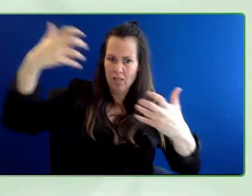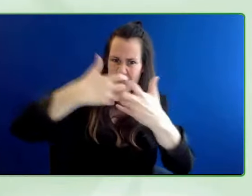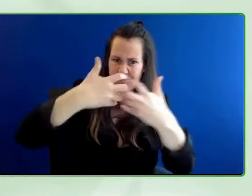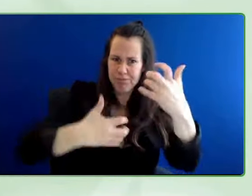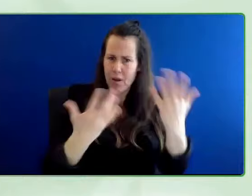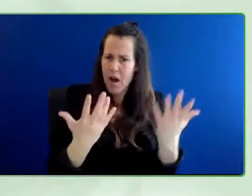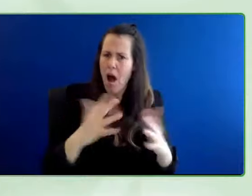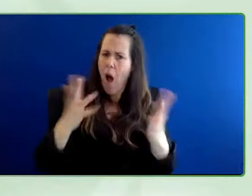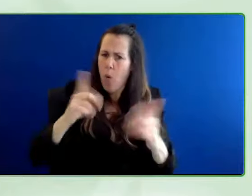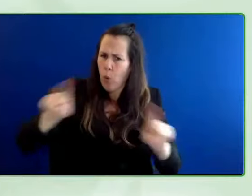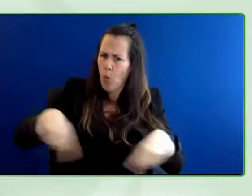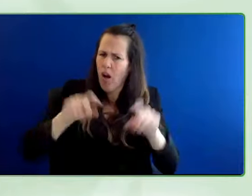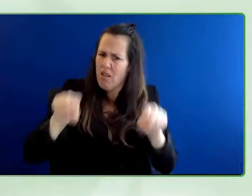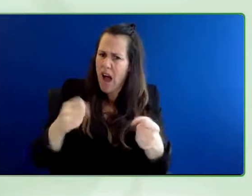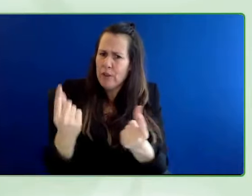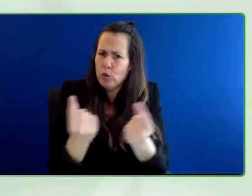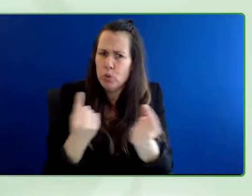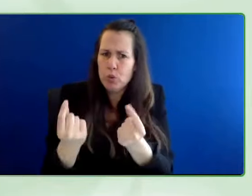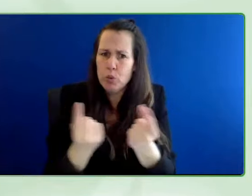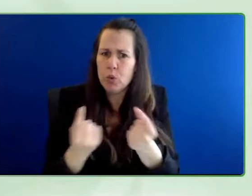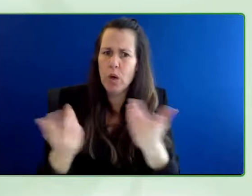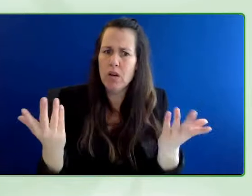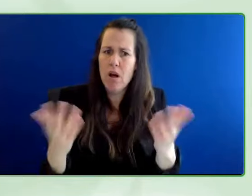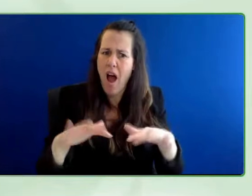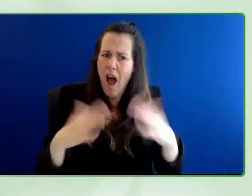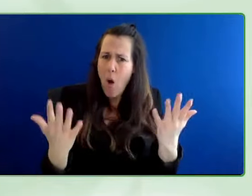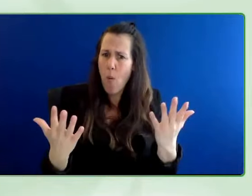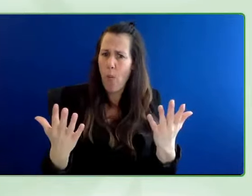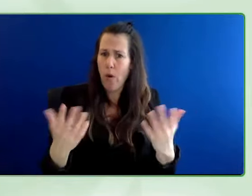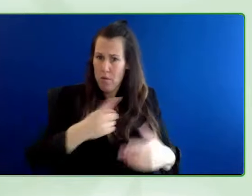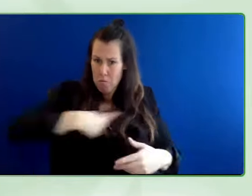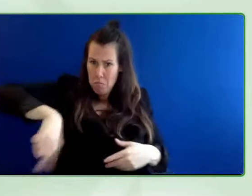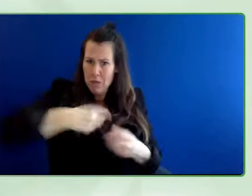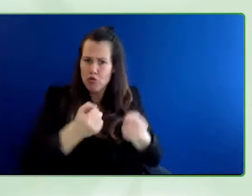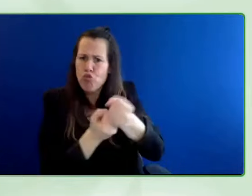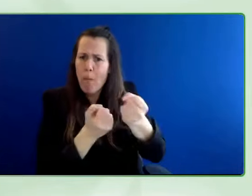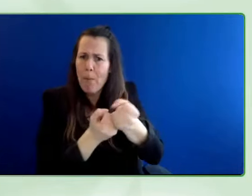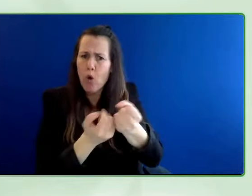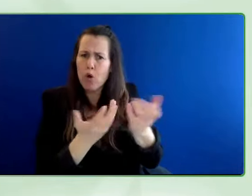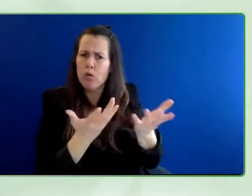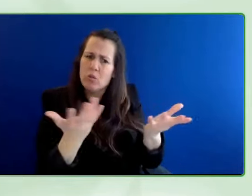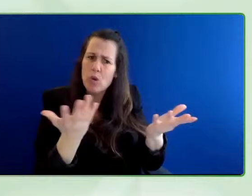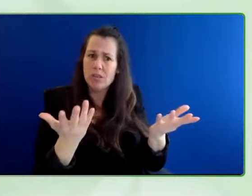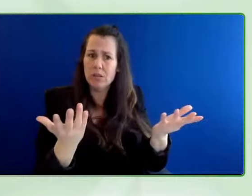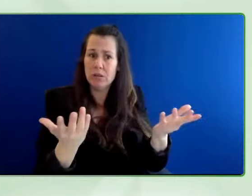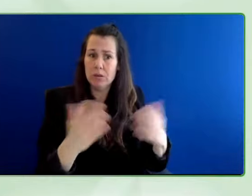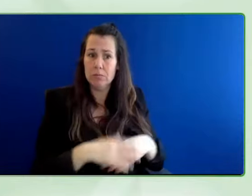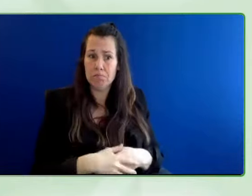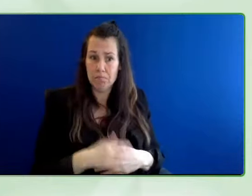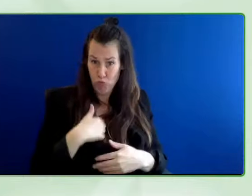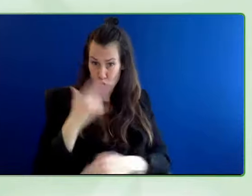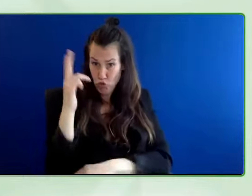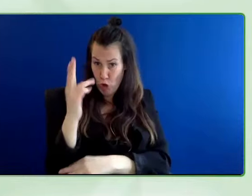the training material into app, and it will reach a lot of users, and it makes use of